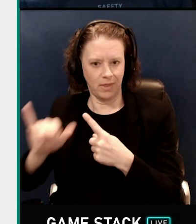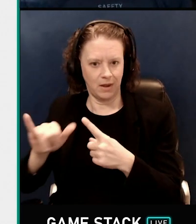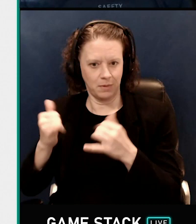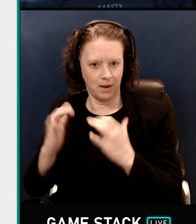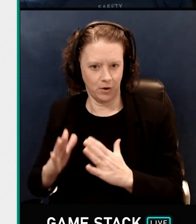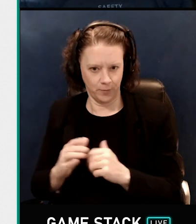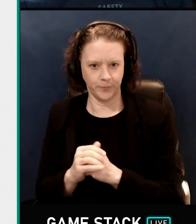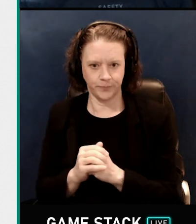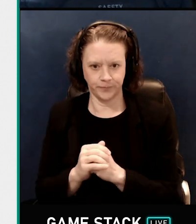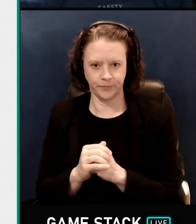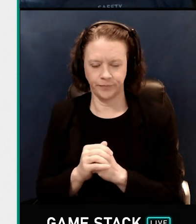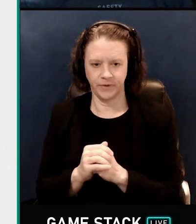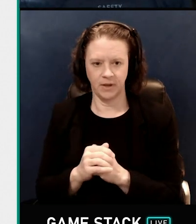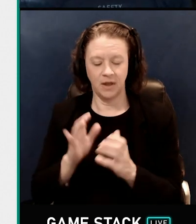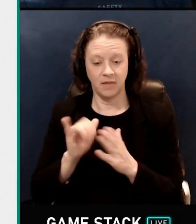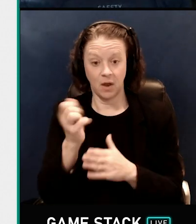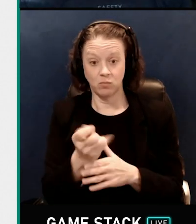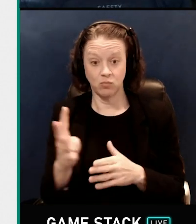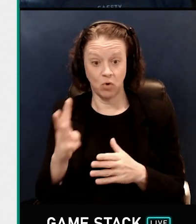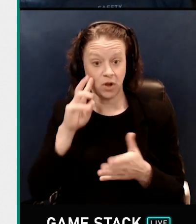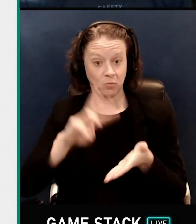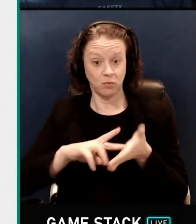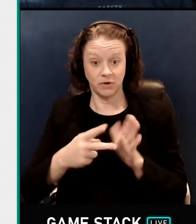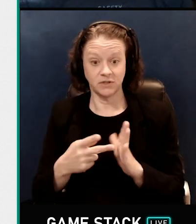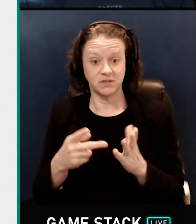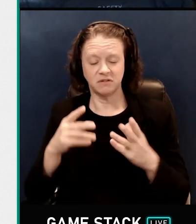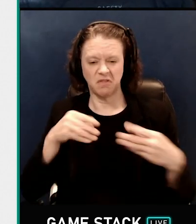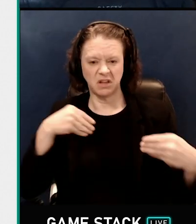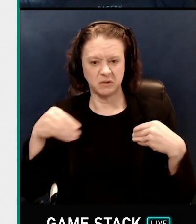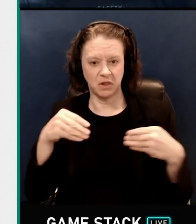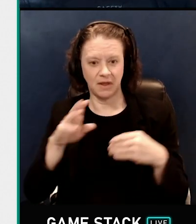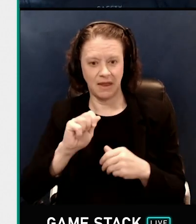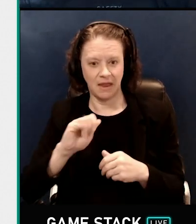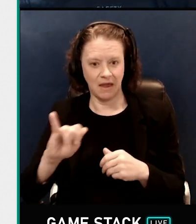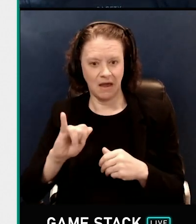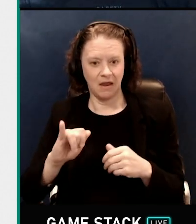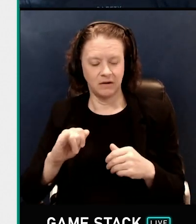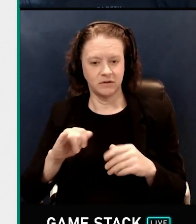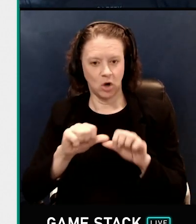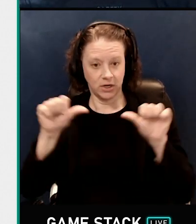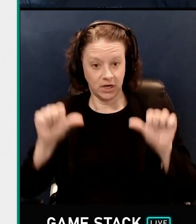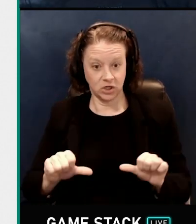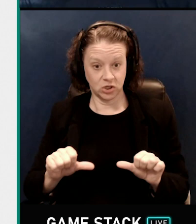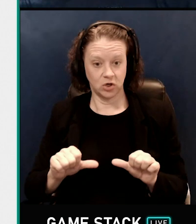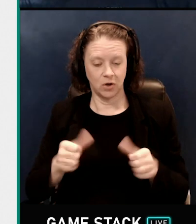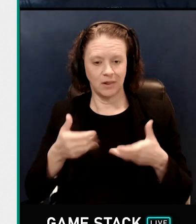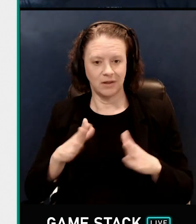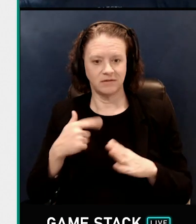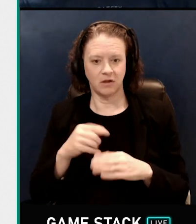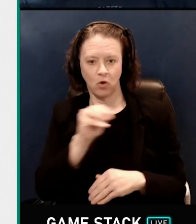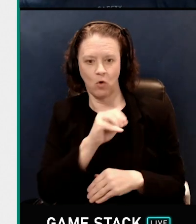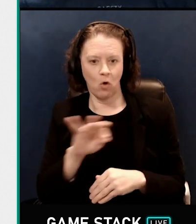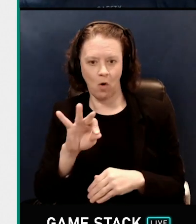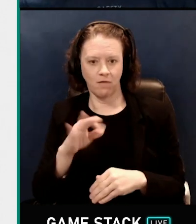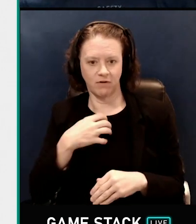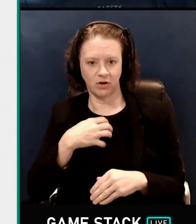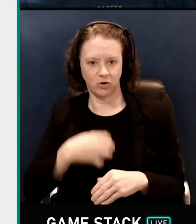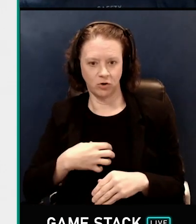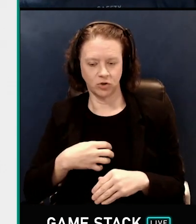So this multi-purpose kind of flexible utility AI architecture also lets us easily turn off an urge or if needed, add in a hand of God,